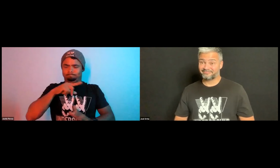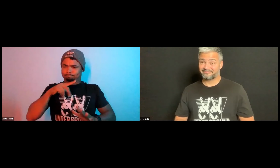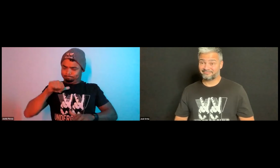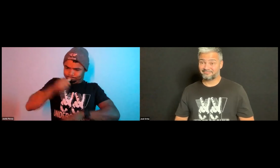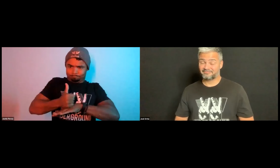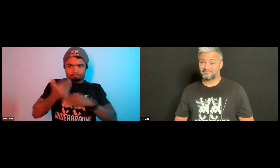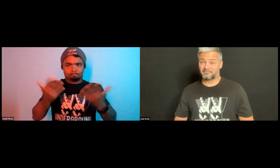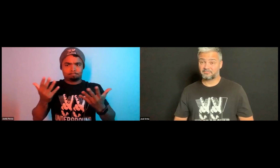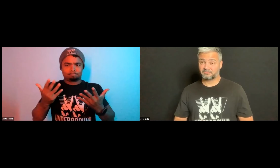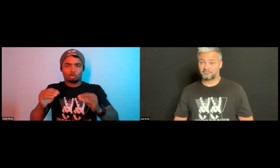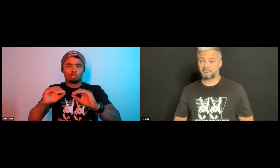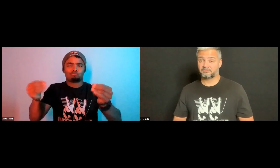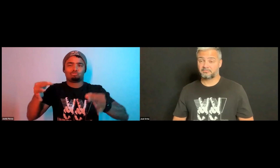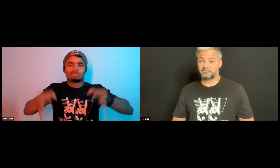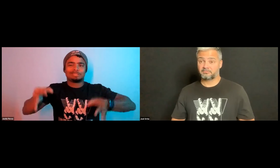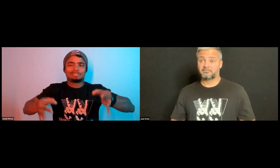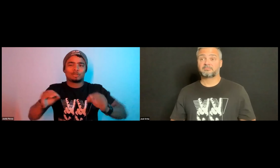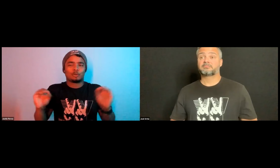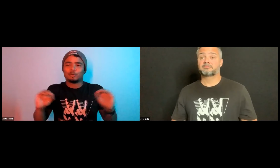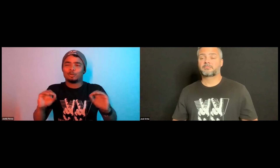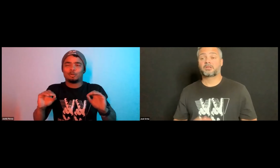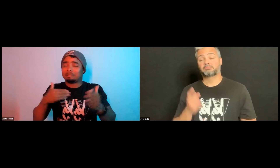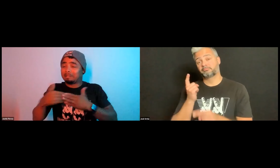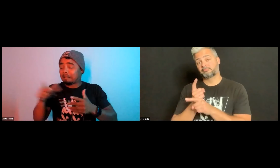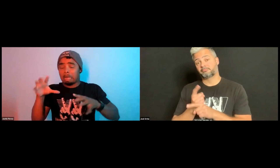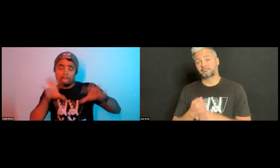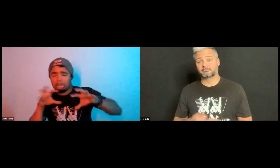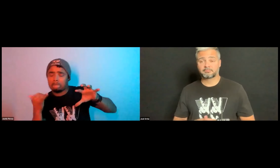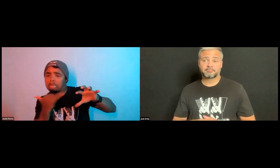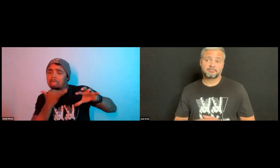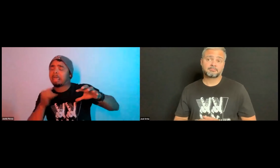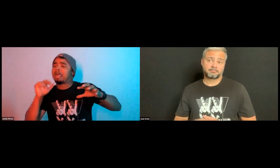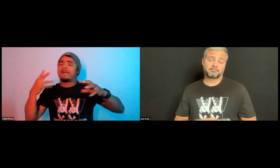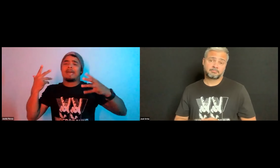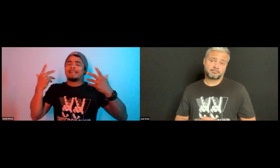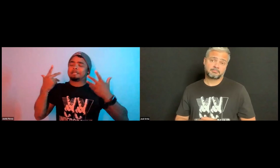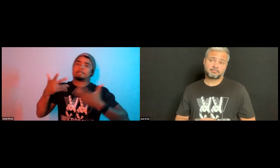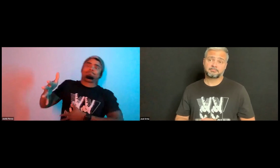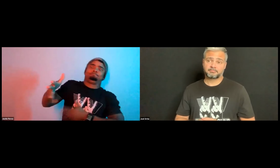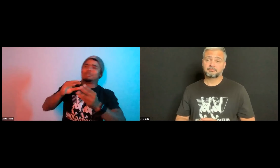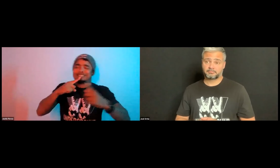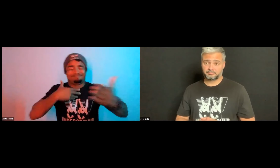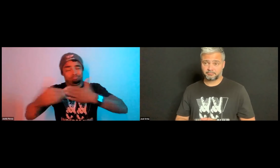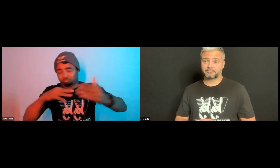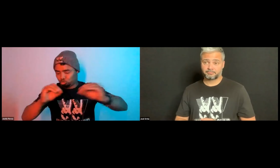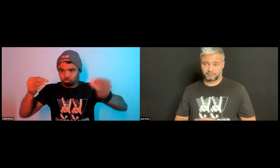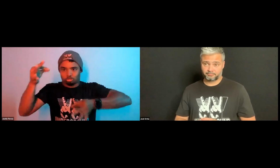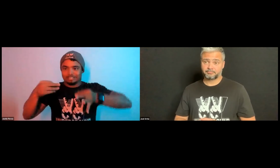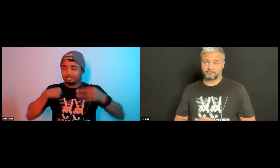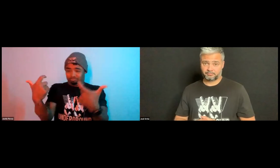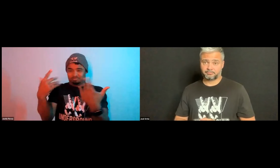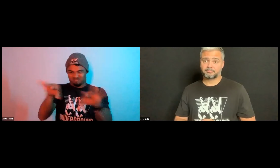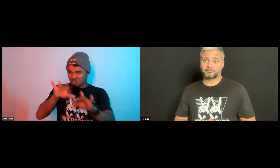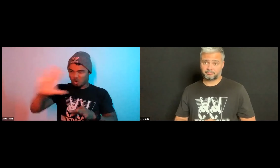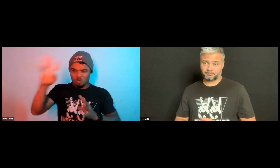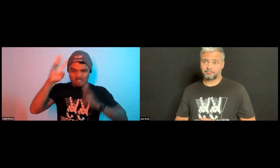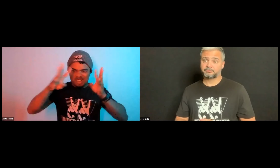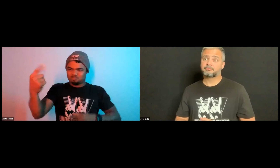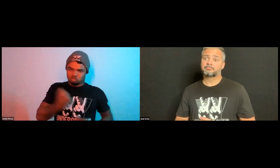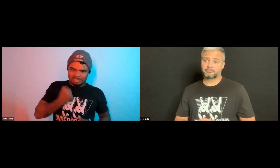One of the most important things to remember is that we don't judge each other. We don't say, oh, my gosh, that was wrong.